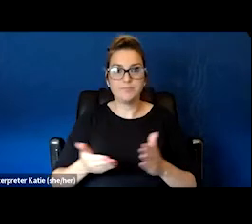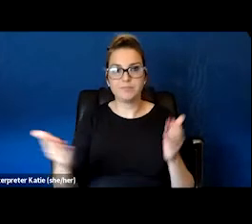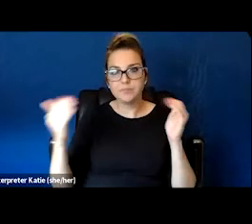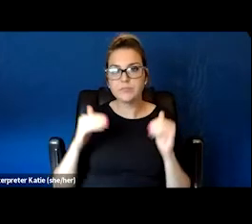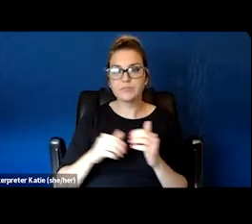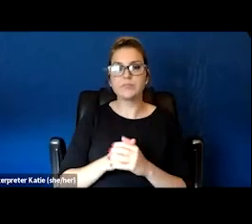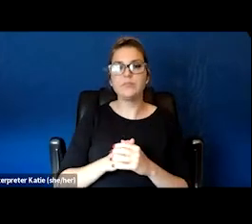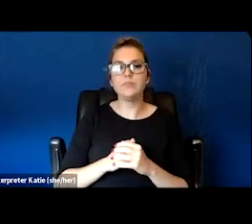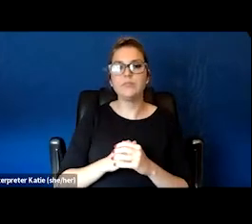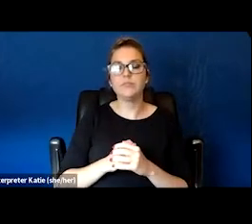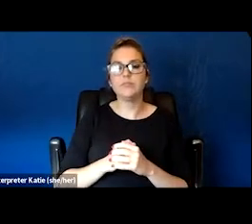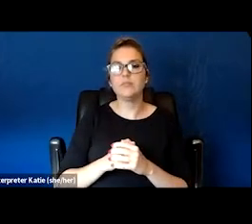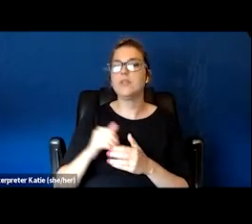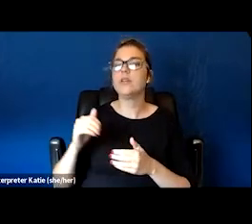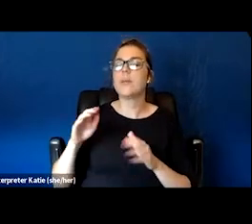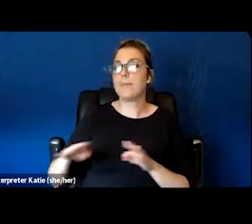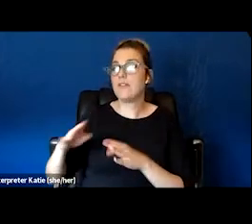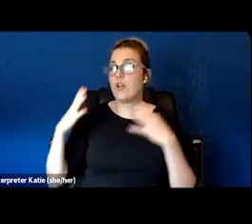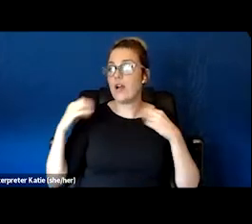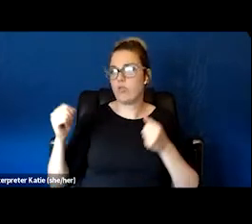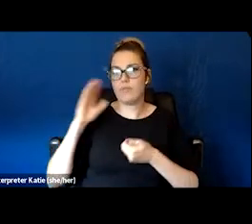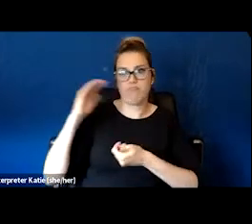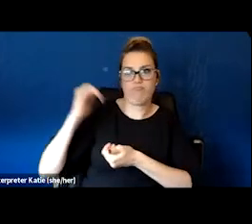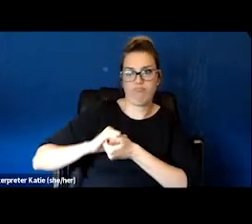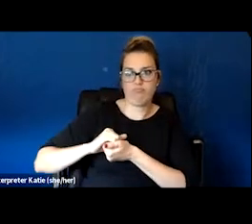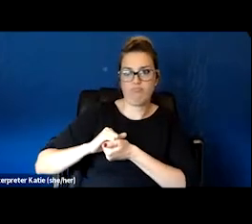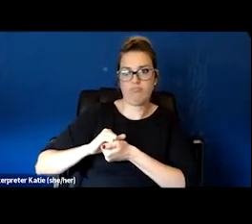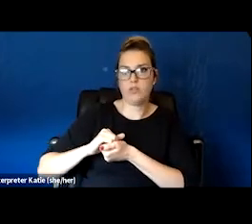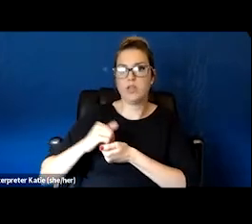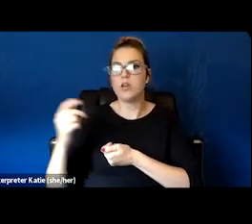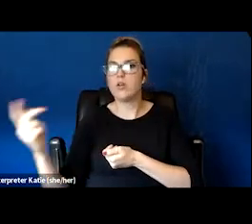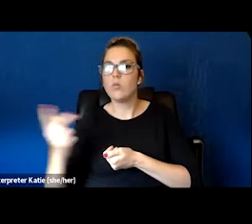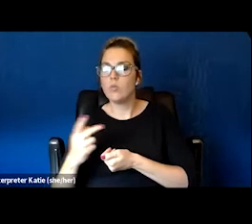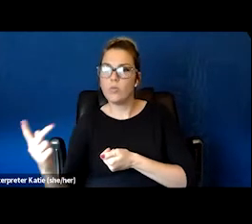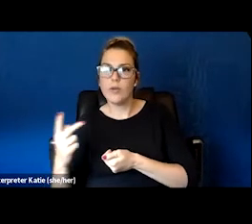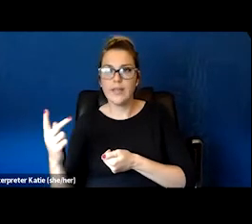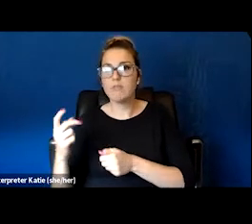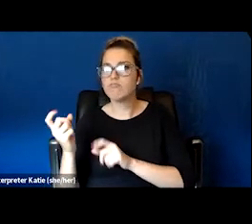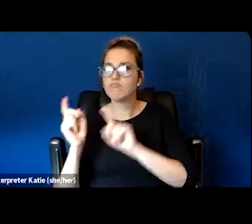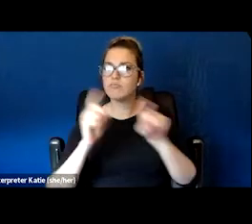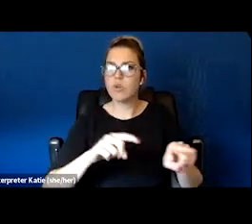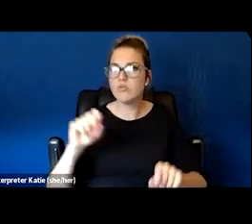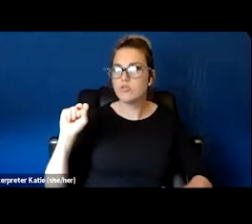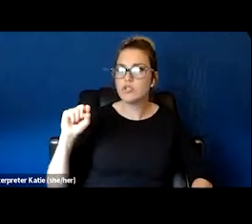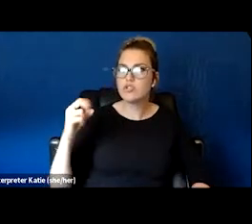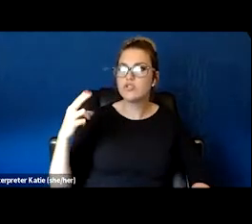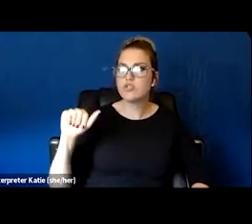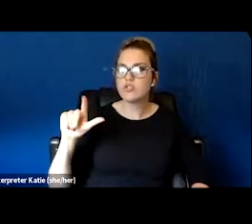for quite a few years now, actually, to co-locate in shelters. So our shelters are staffed with shelter attendants